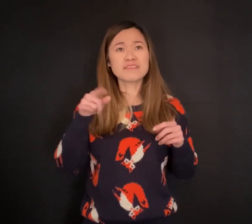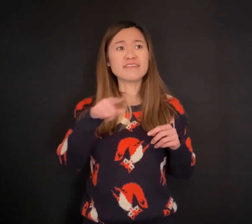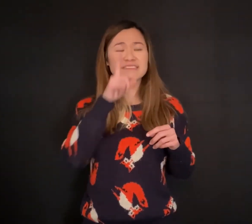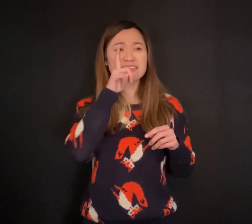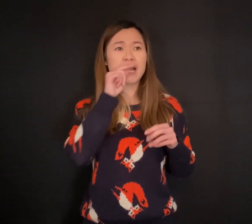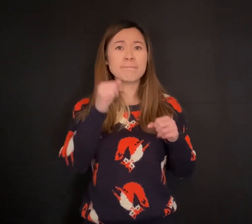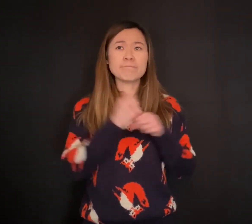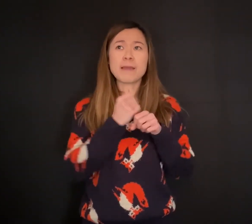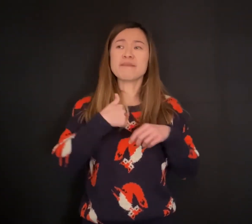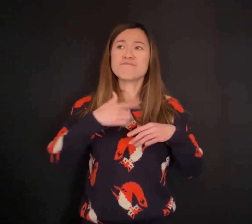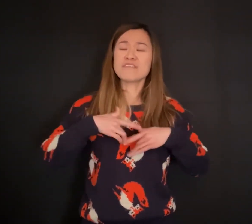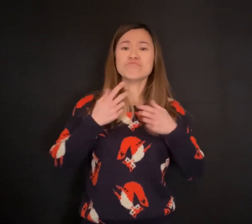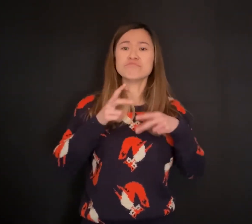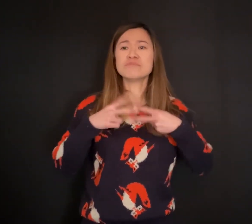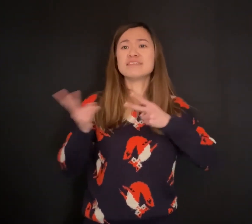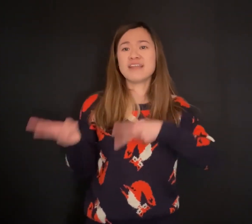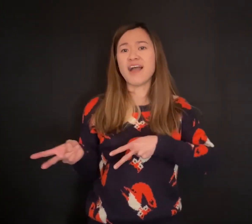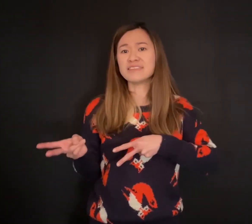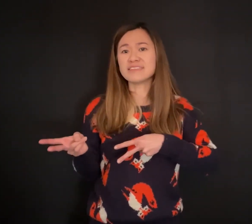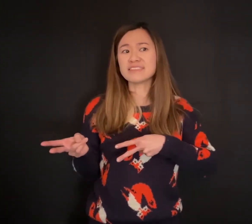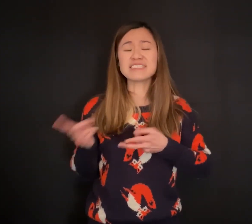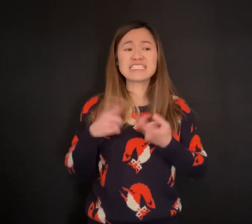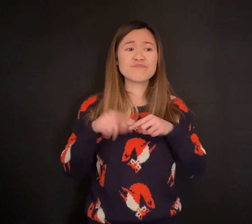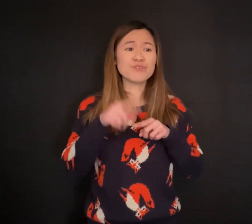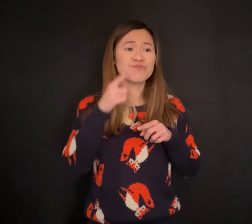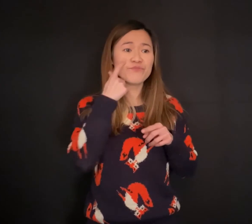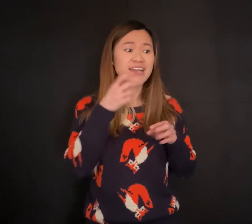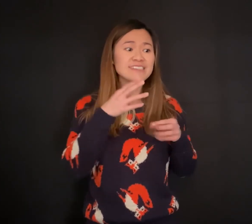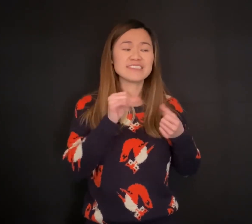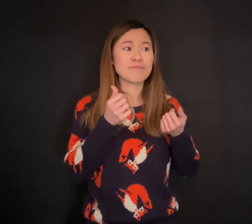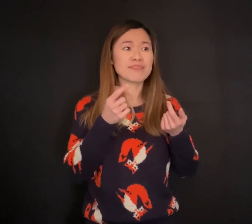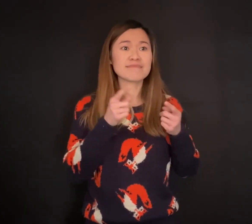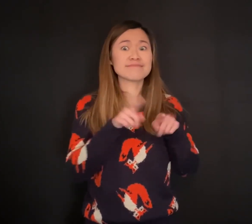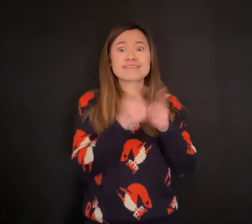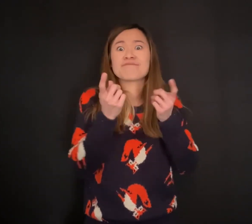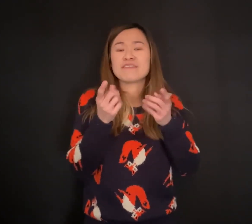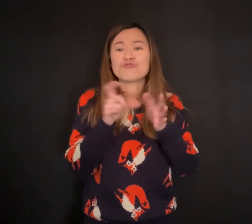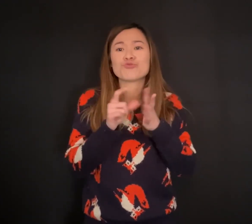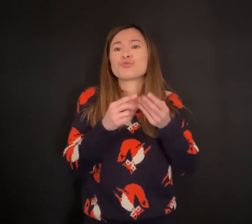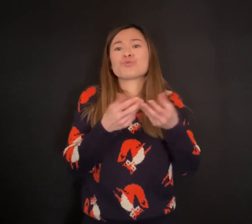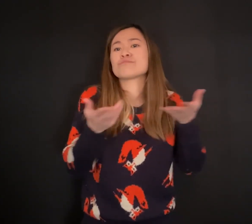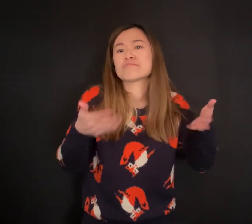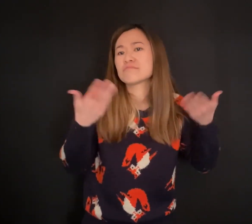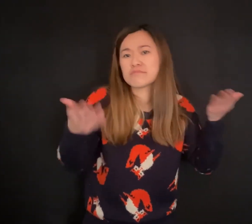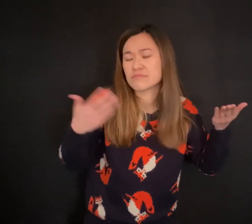That can make me feel more relaxed, if I find something different to do.